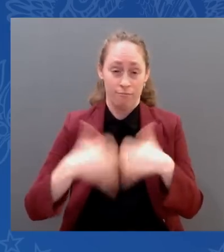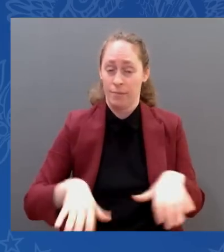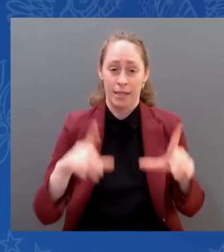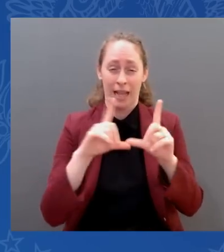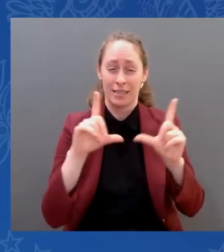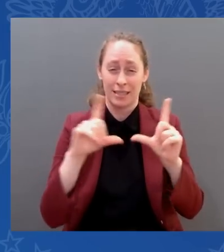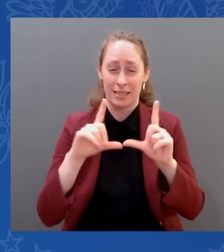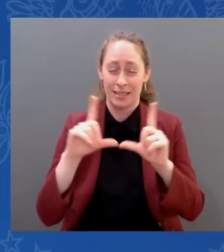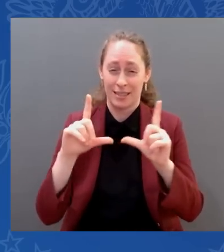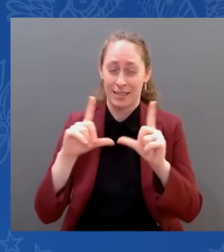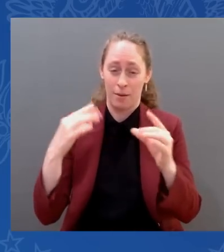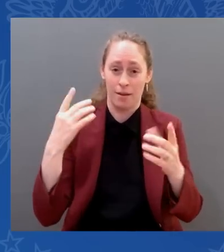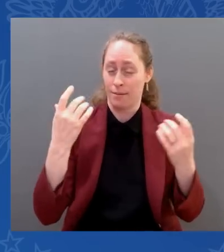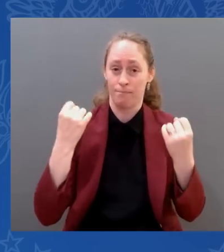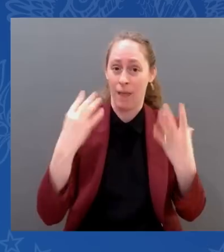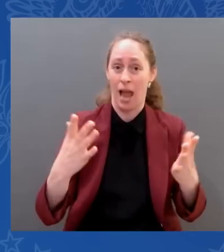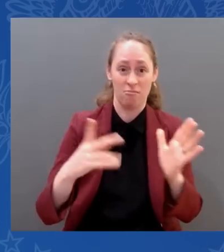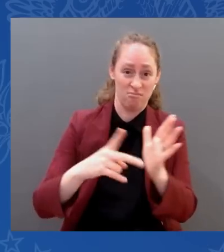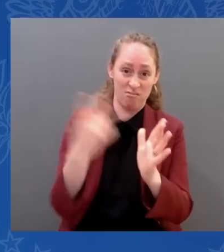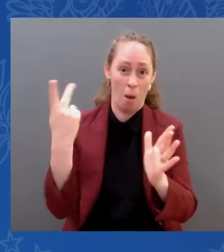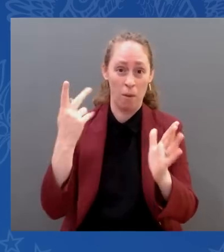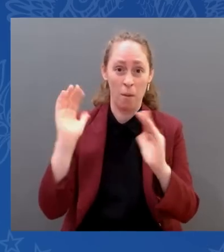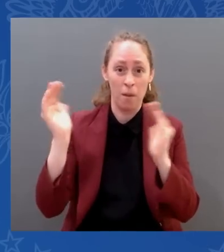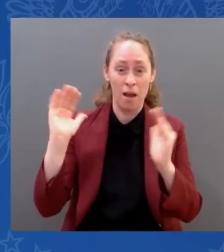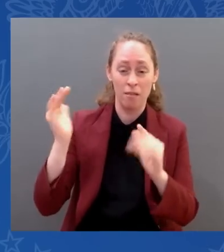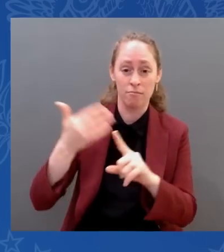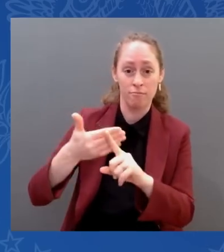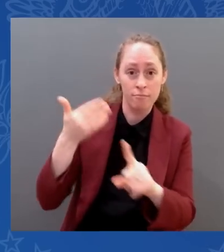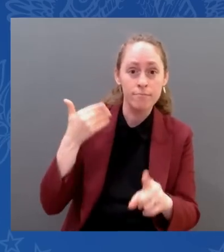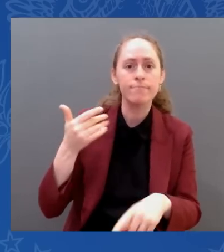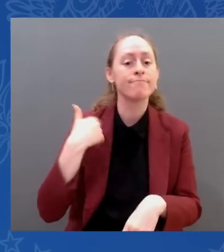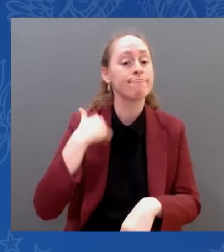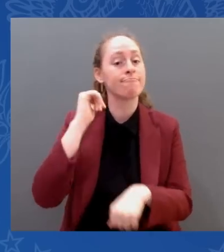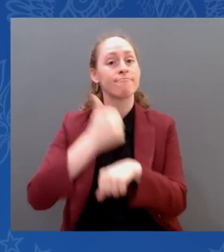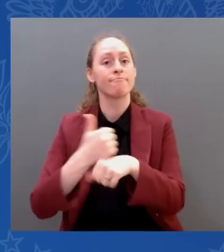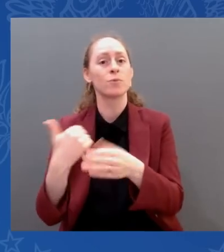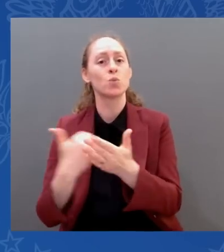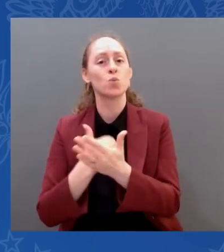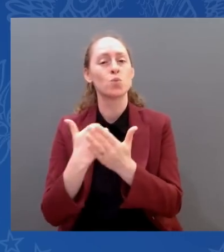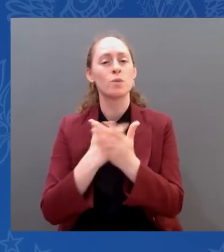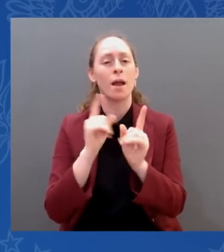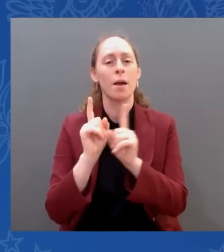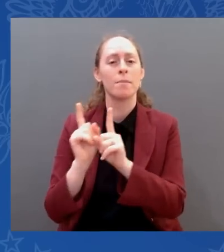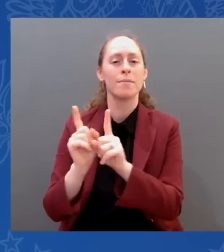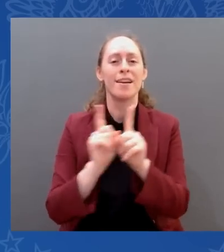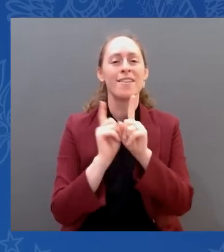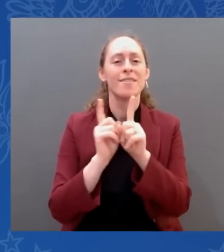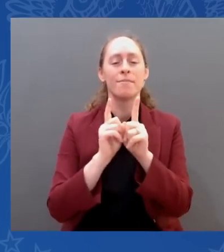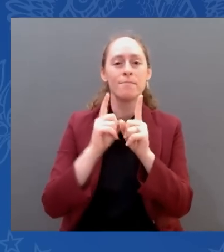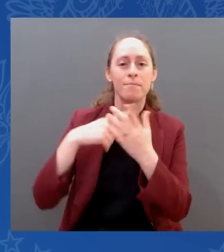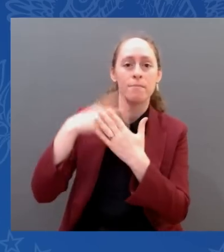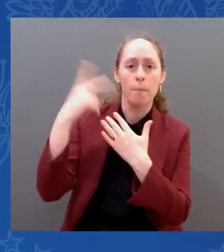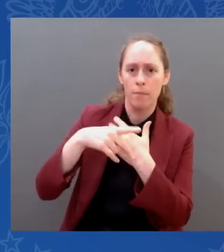allowing aspiring drivers to earn while they were learning. The result? We hit a record-setting employment